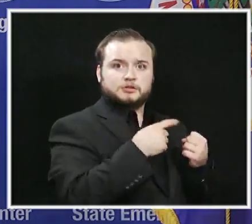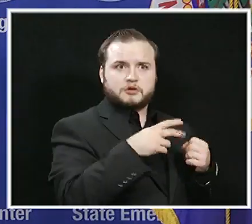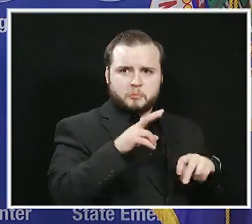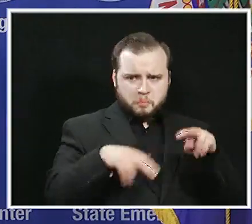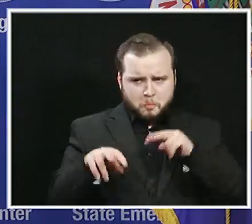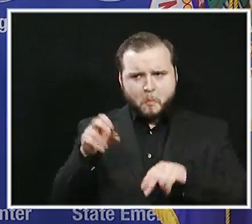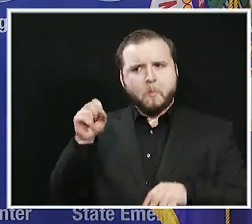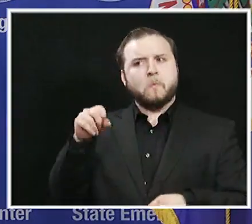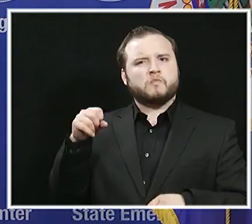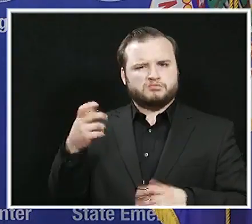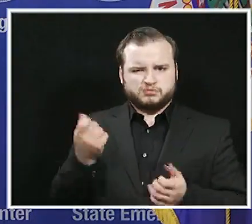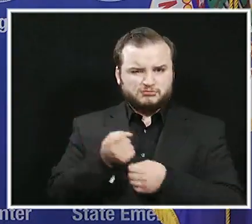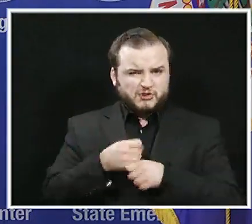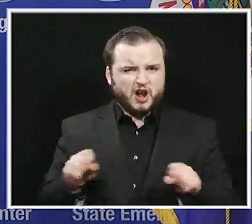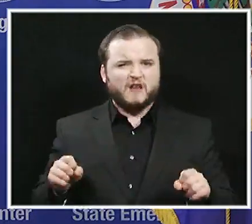a way that makes sense I think health is looking at it,